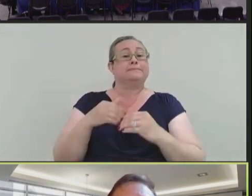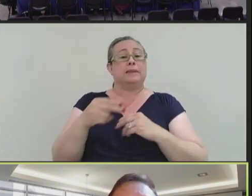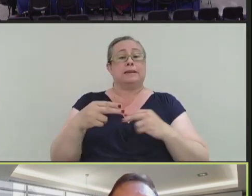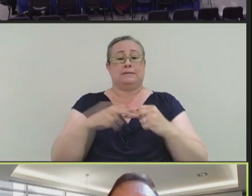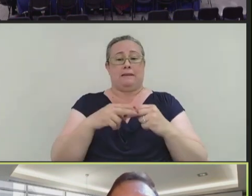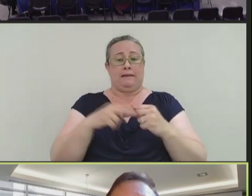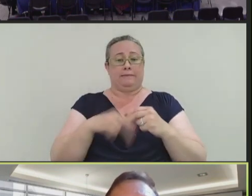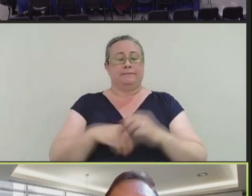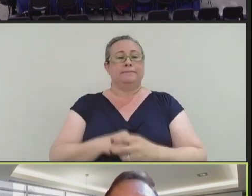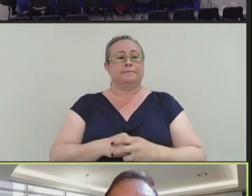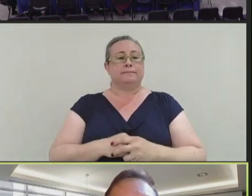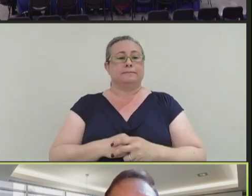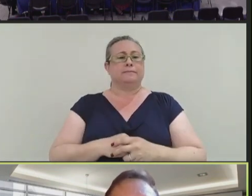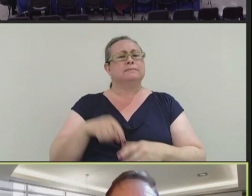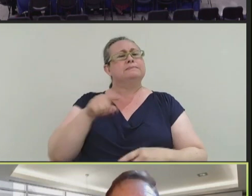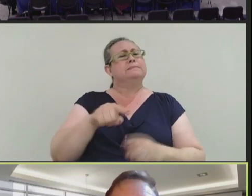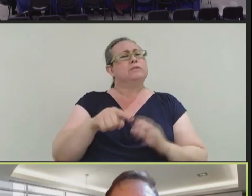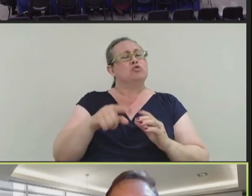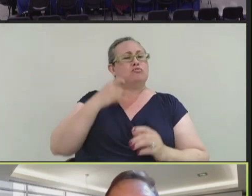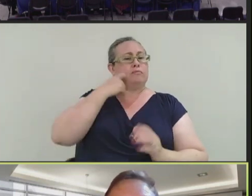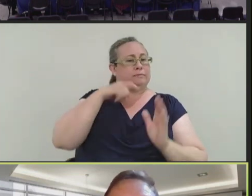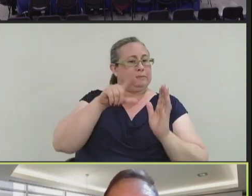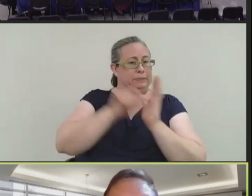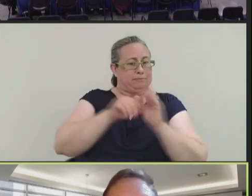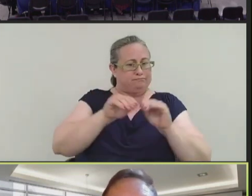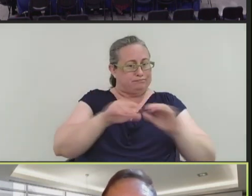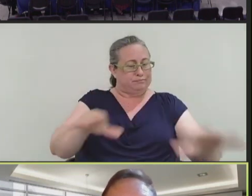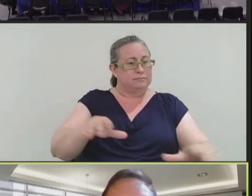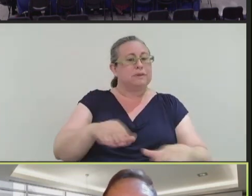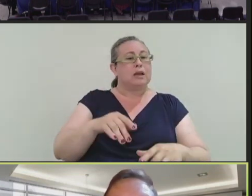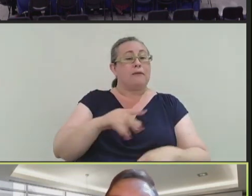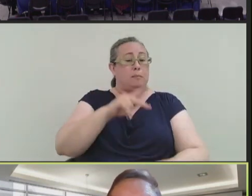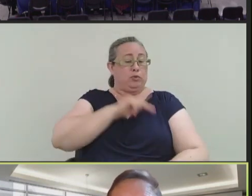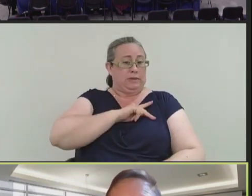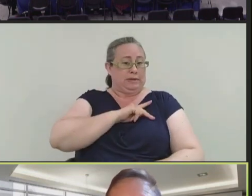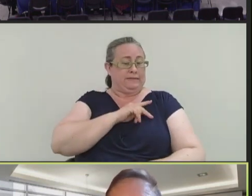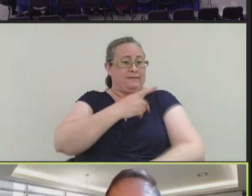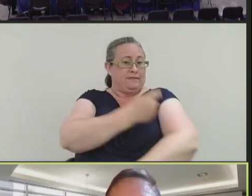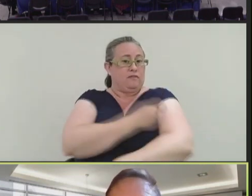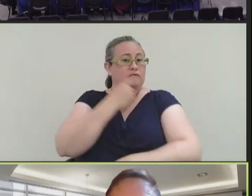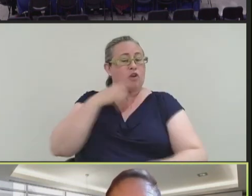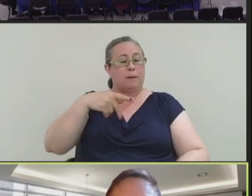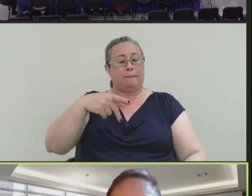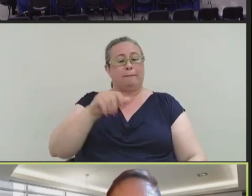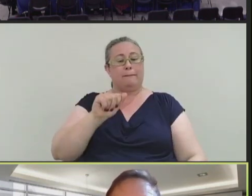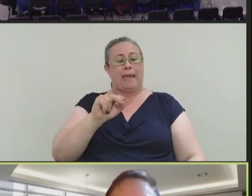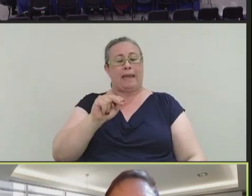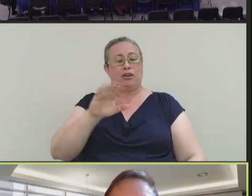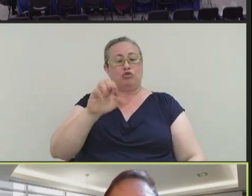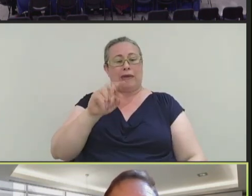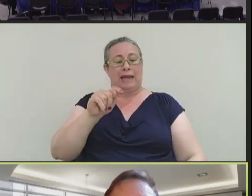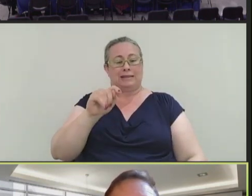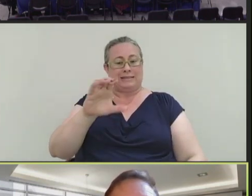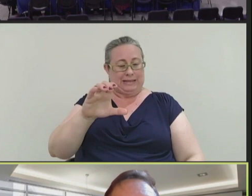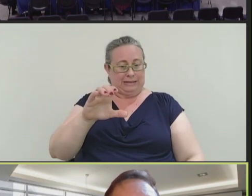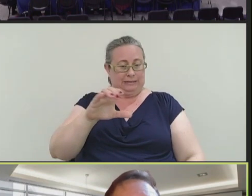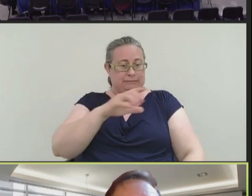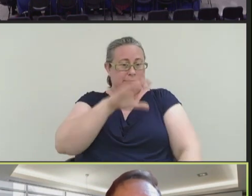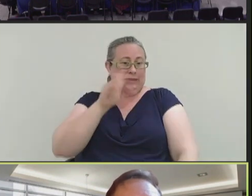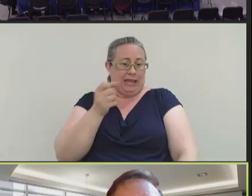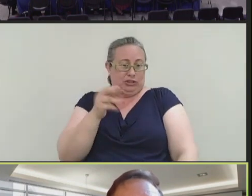This is a recent publication of a personalized vaccine for pancreatic cancer. The way the vaccine